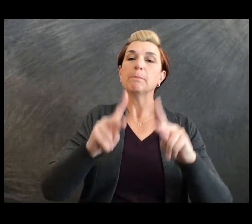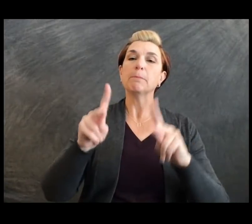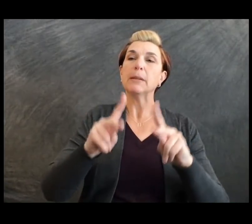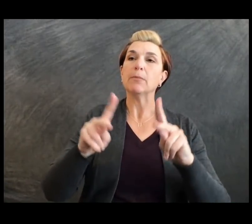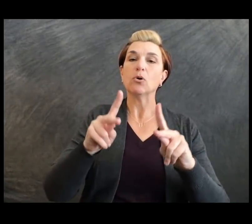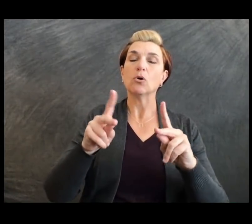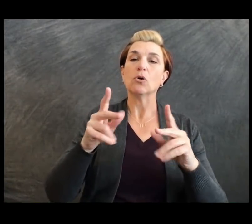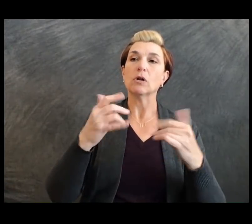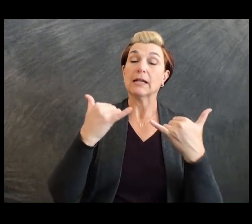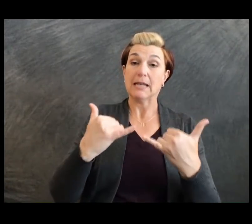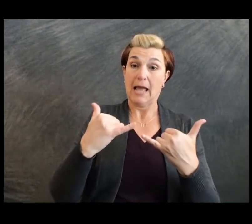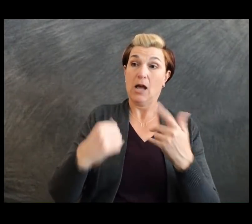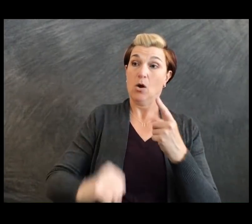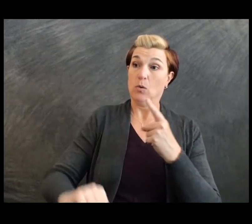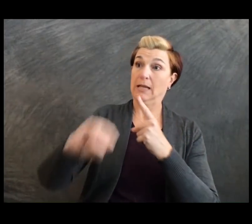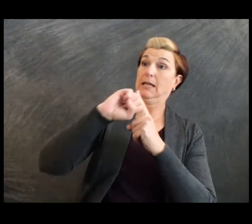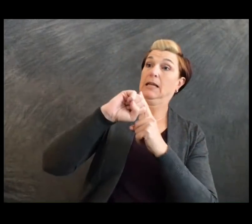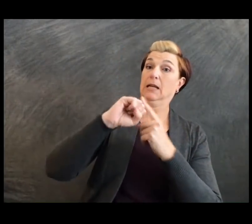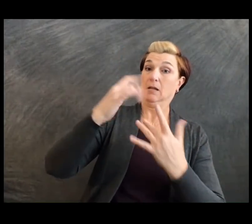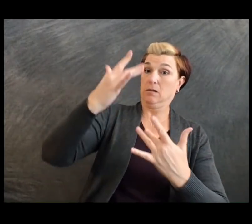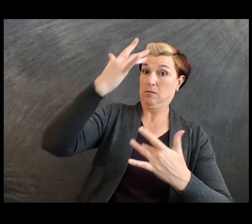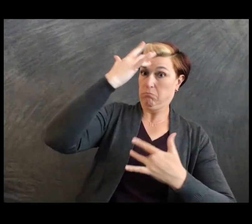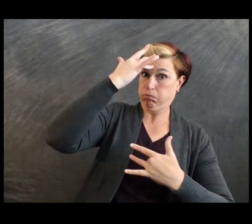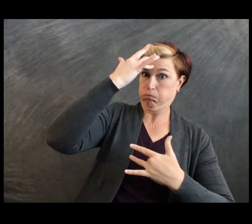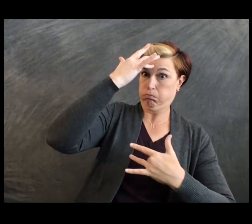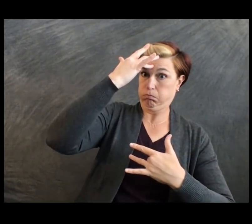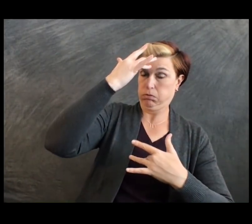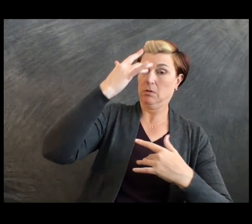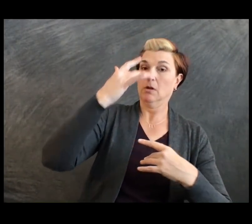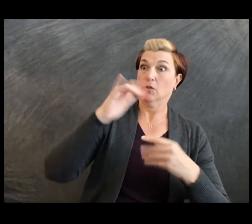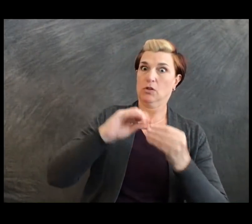a high level and then you have the mitigation strategies which are aimed at